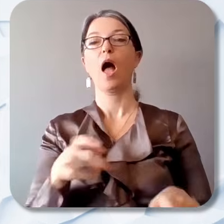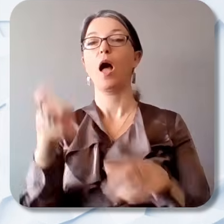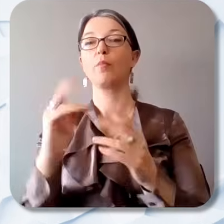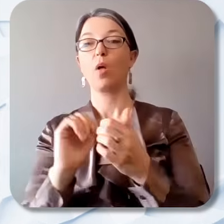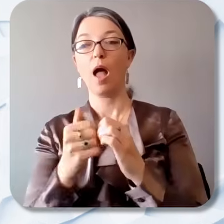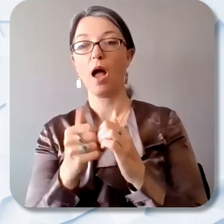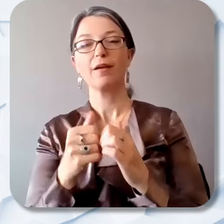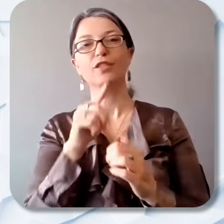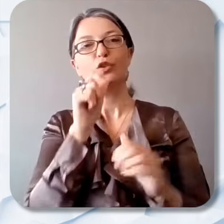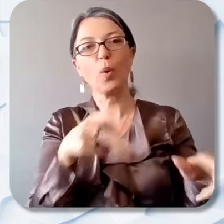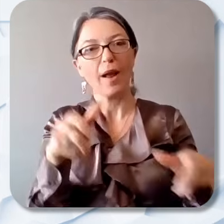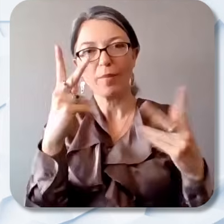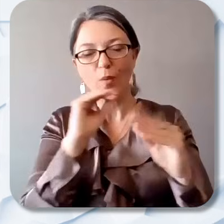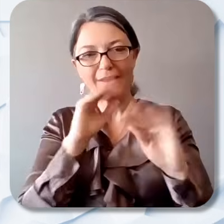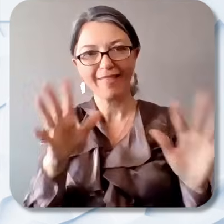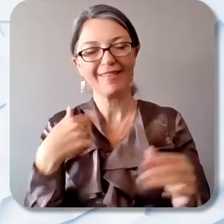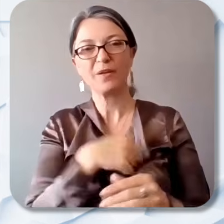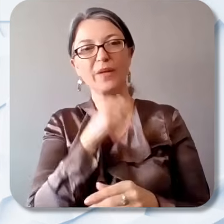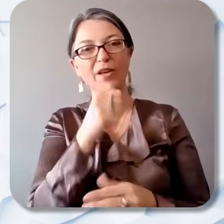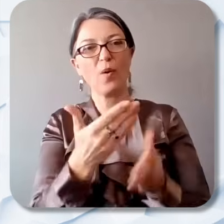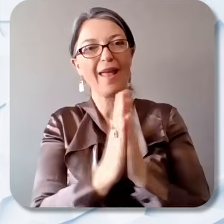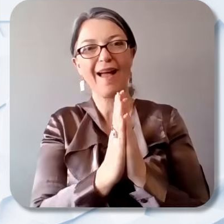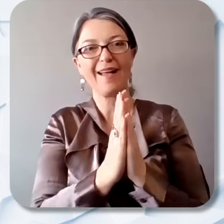Don't upload any of those things You're not asking for any of those things we're asking